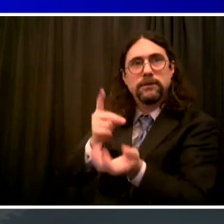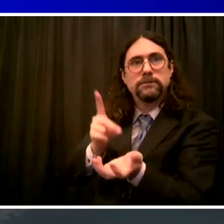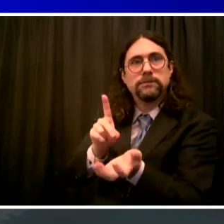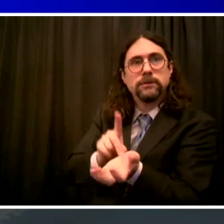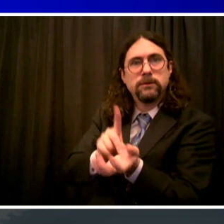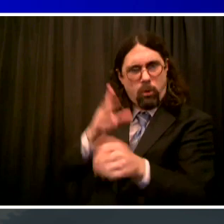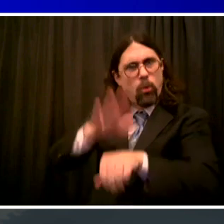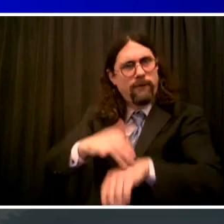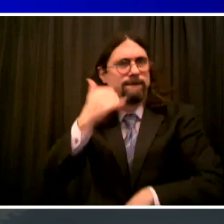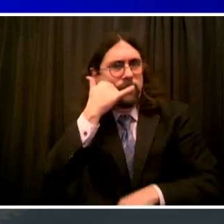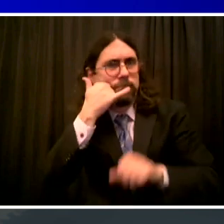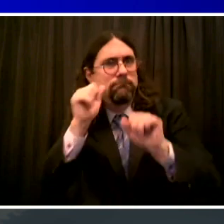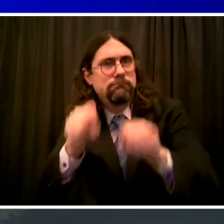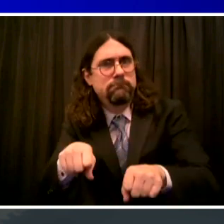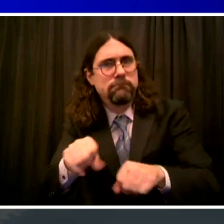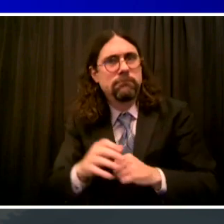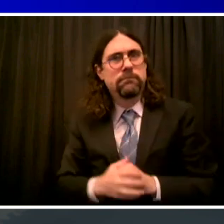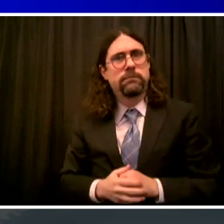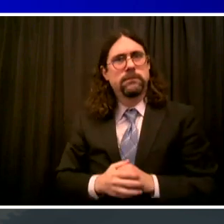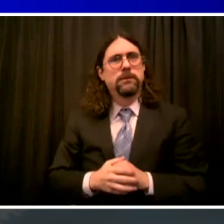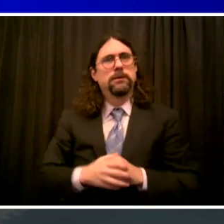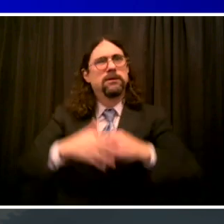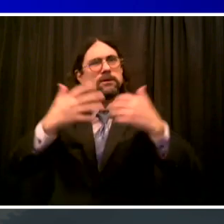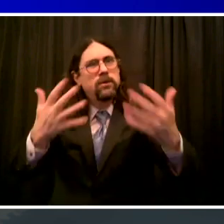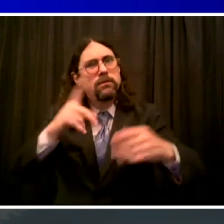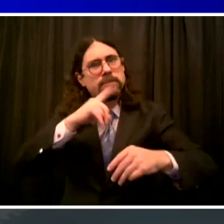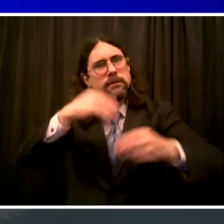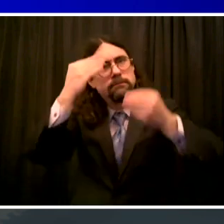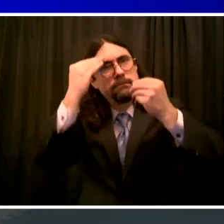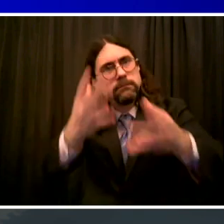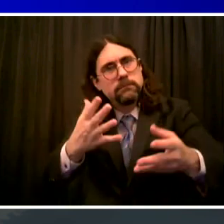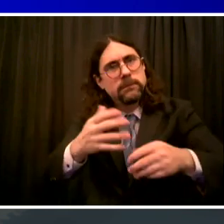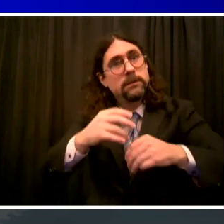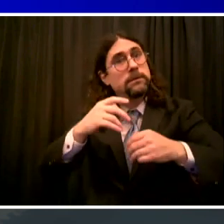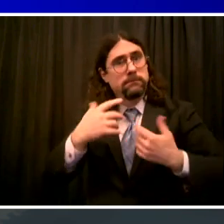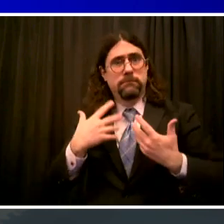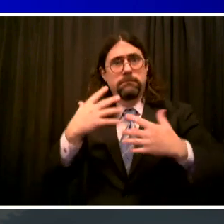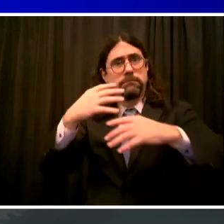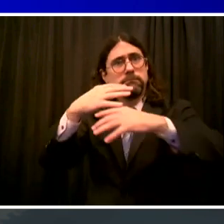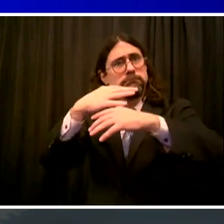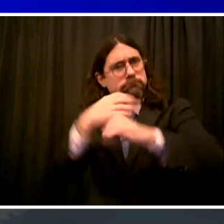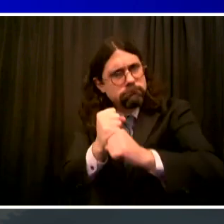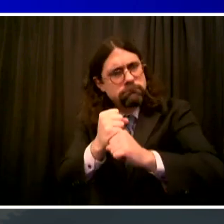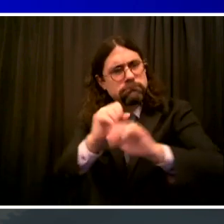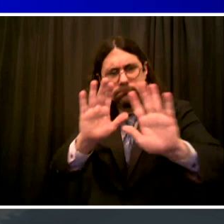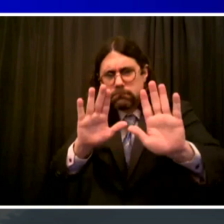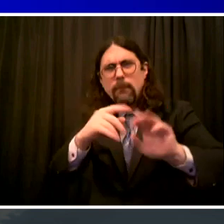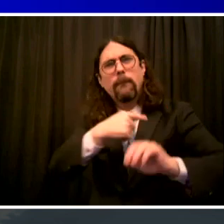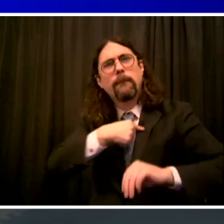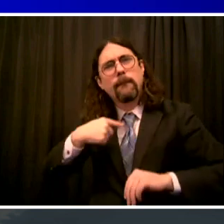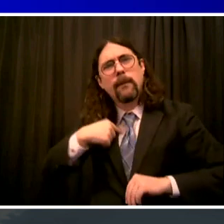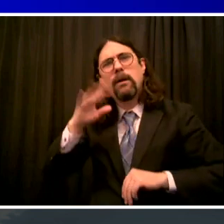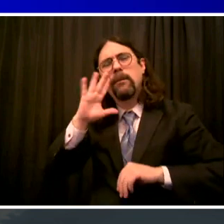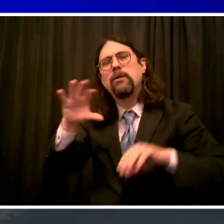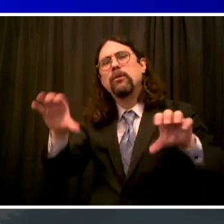TOLD THE HOSPITAL CLIINCIN,A A ND GET THE CARE YOU THAT NEED. THE BOTTOM LINE IS WE'RE GOING TO DO EVERYTHING,